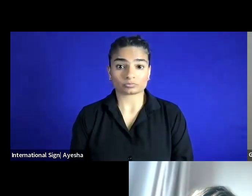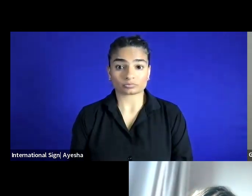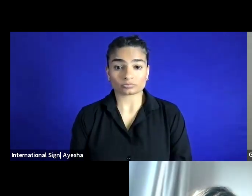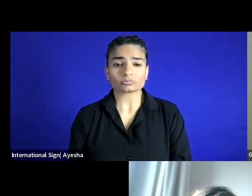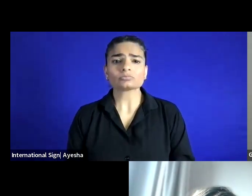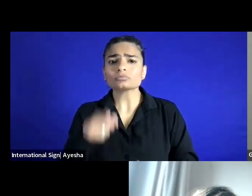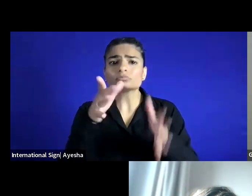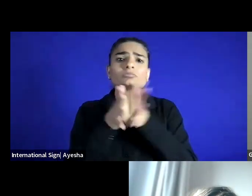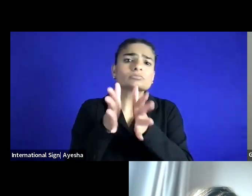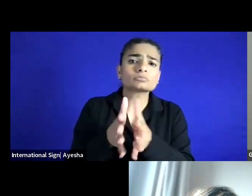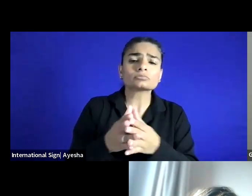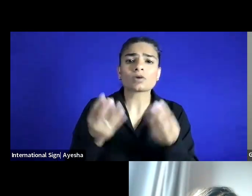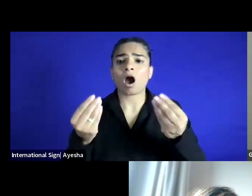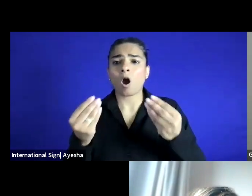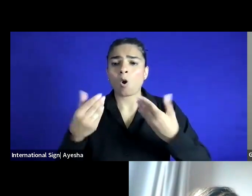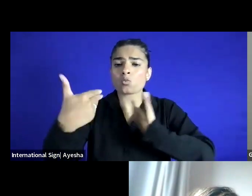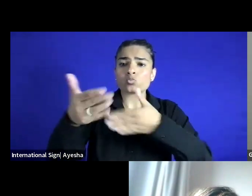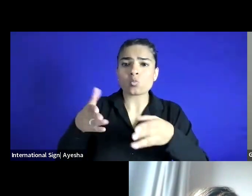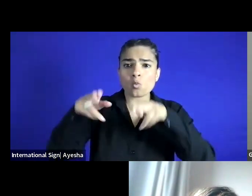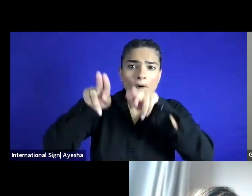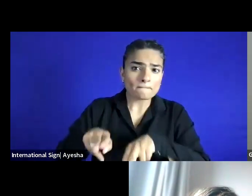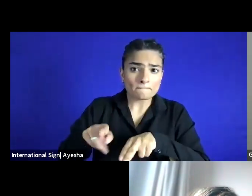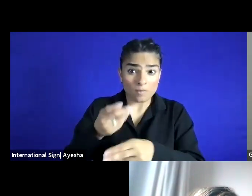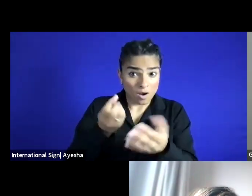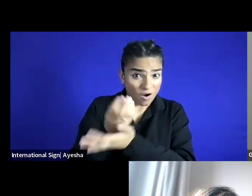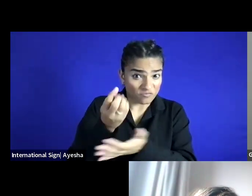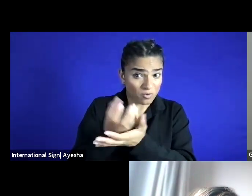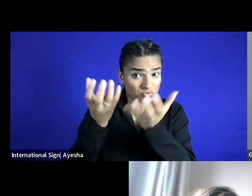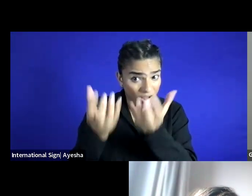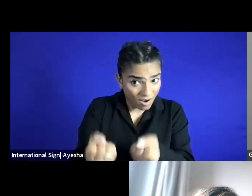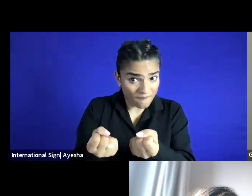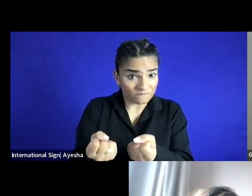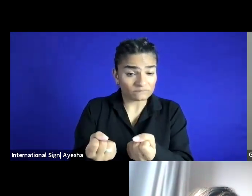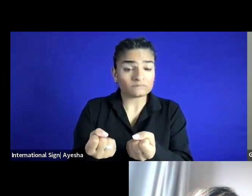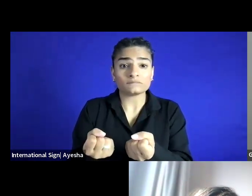about when we can, when people will know their, I guess, room partners, we call it.